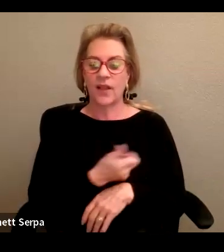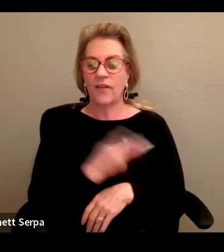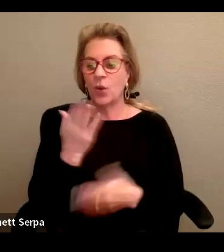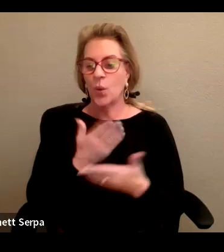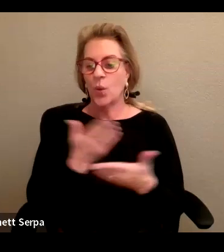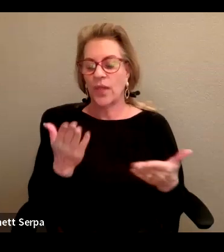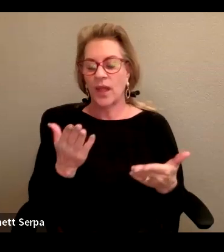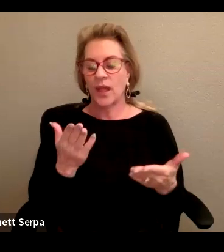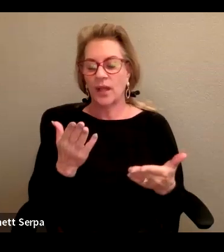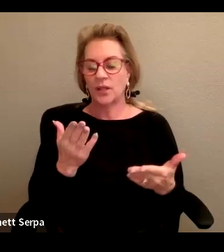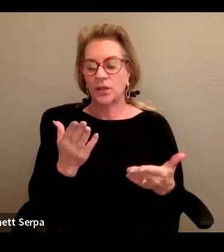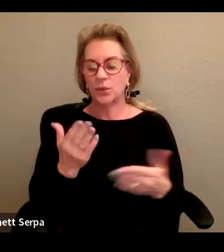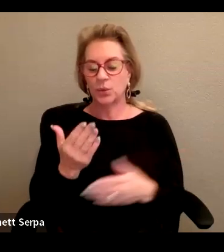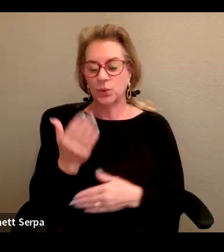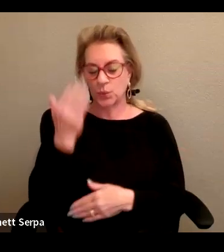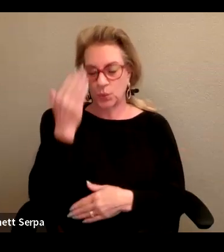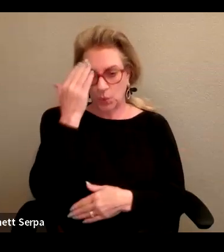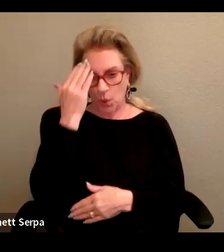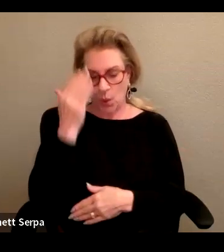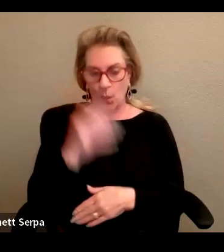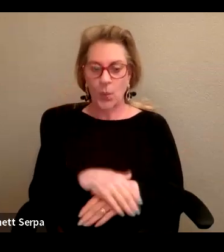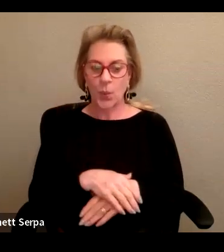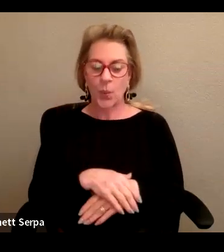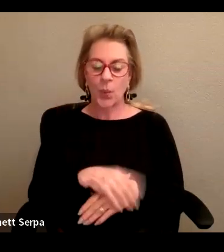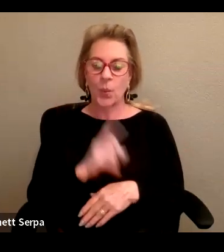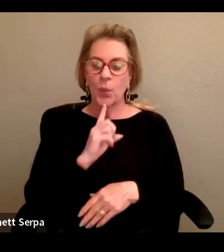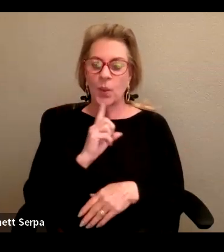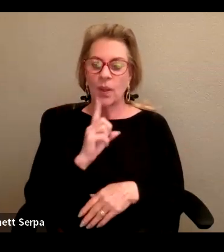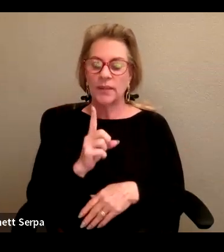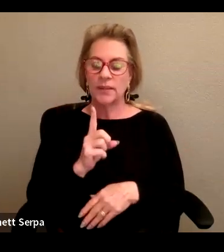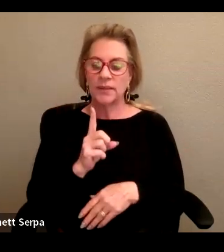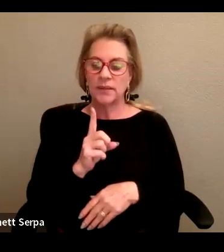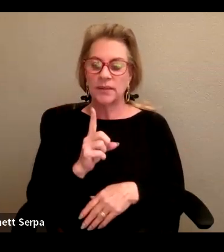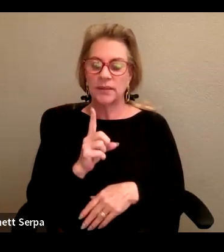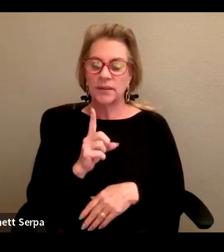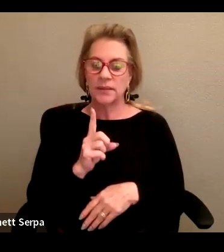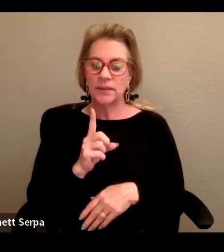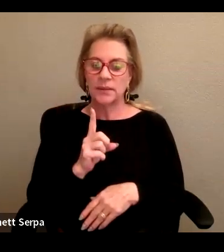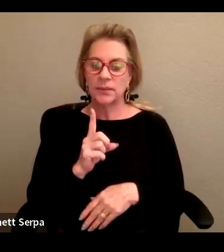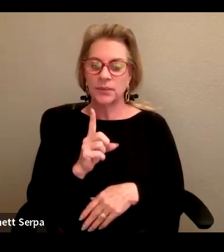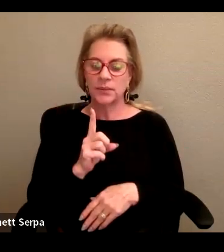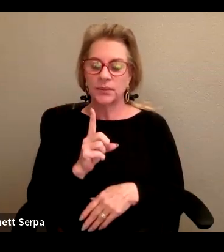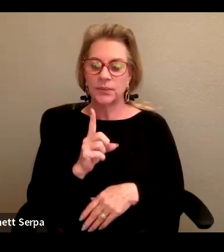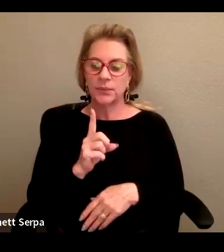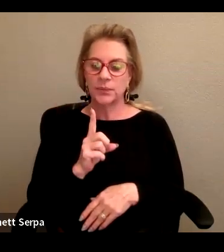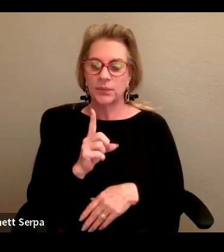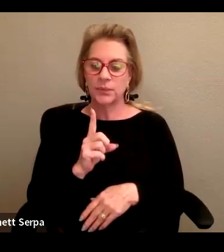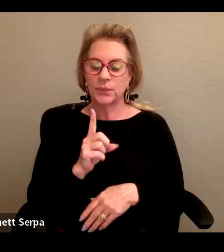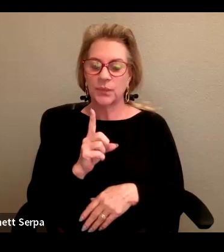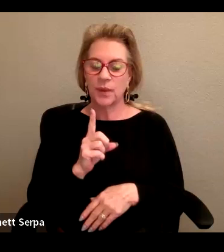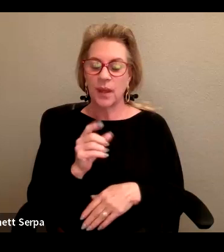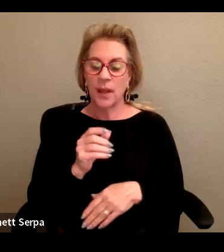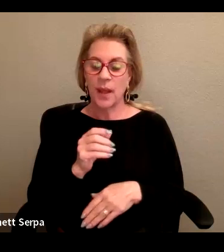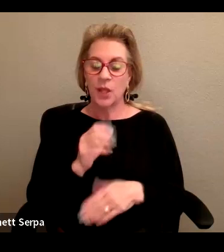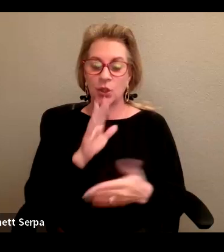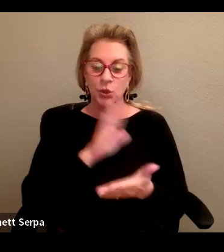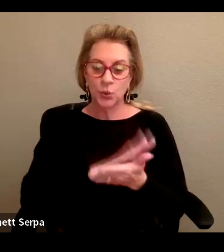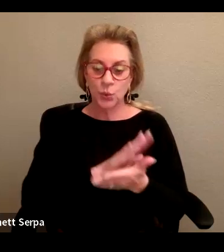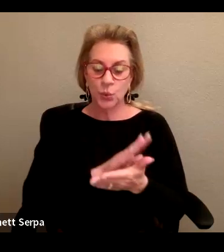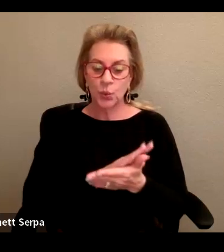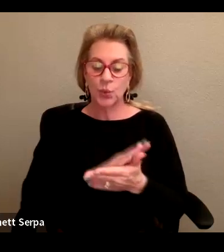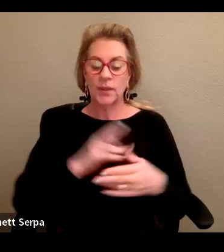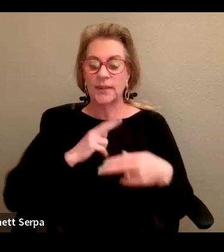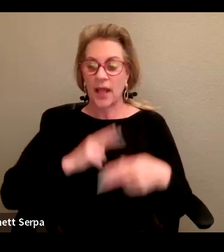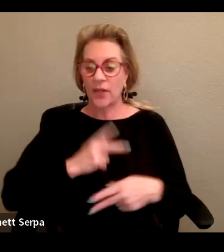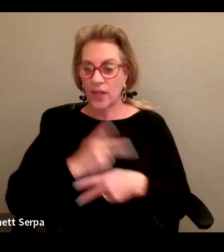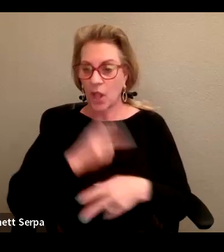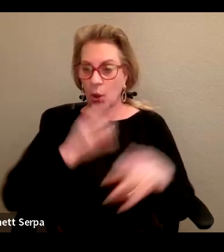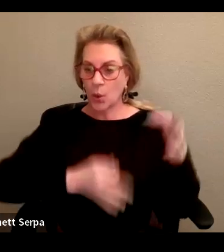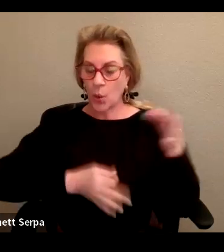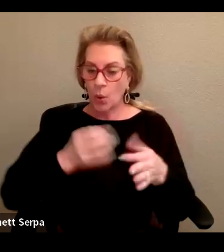note um the public schools Healthcare facilities and cour houses I mentioned are required to adopt